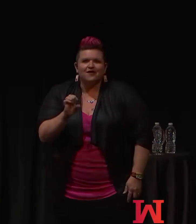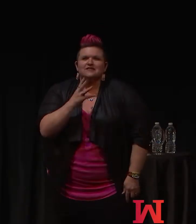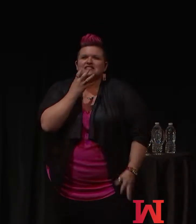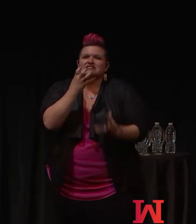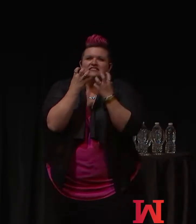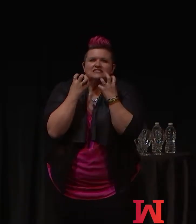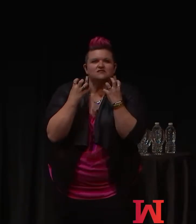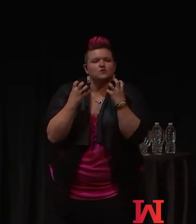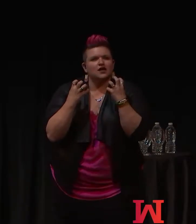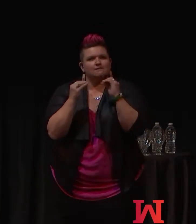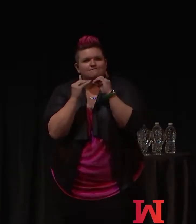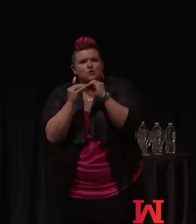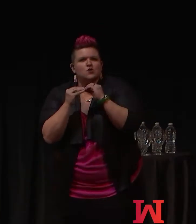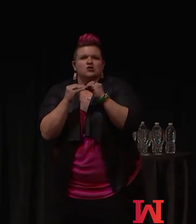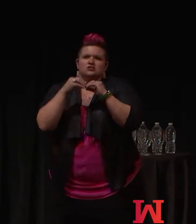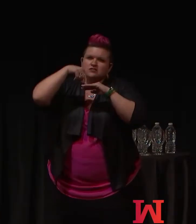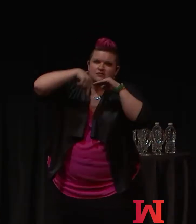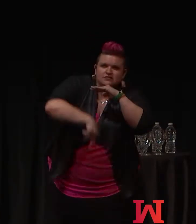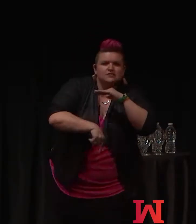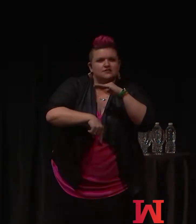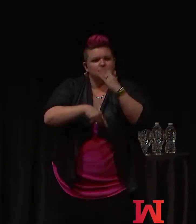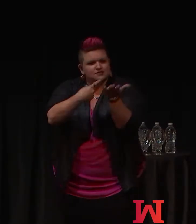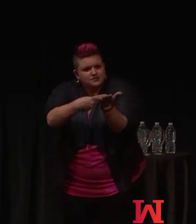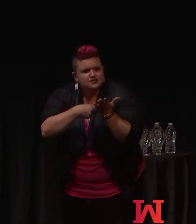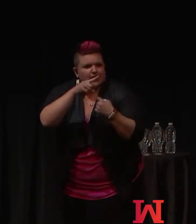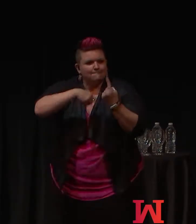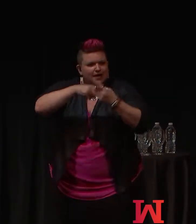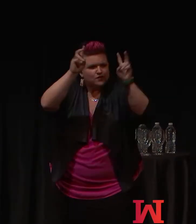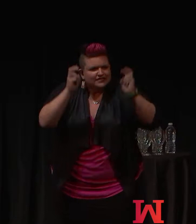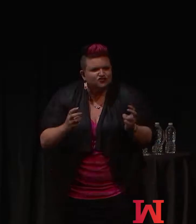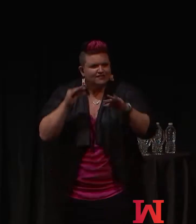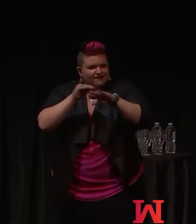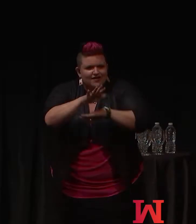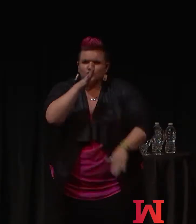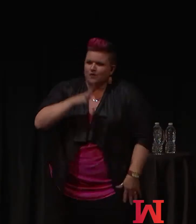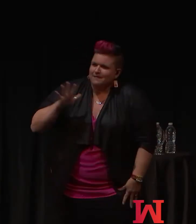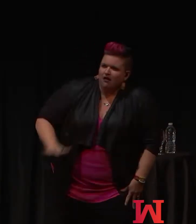more nuanced, more nourishing conversations about issues affecting women all over the world